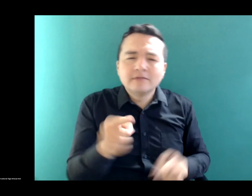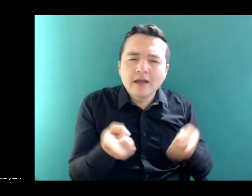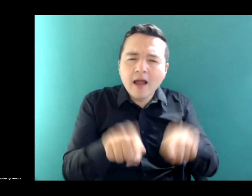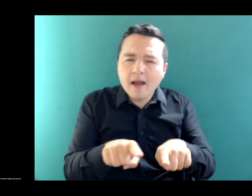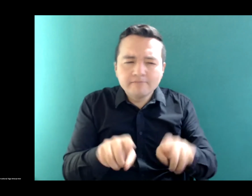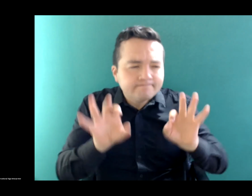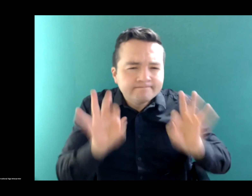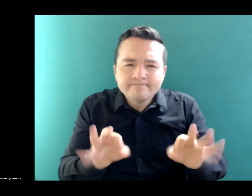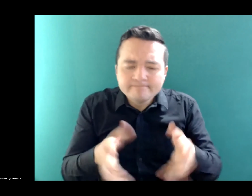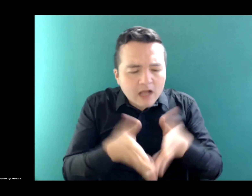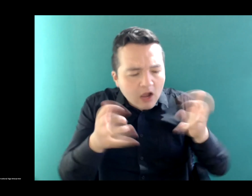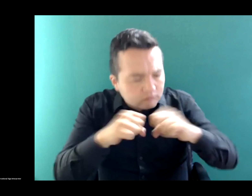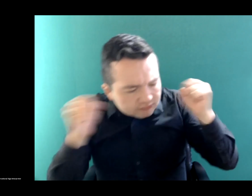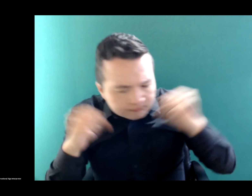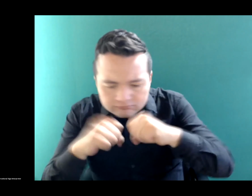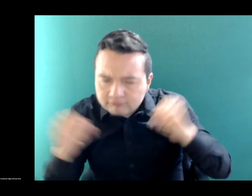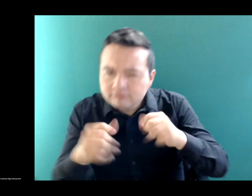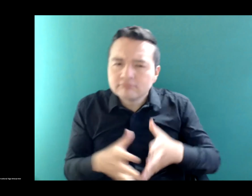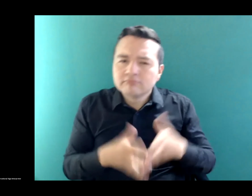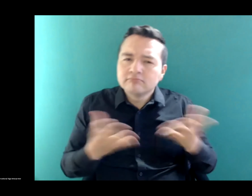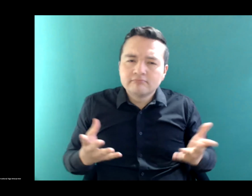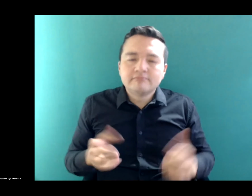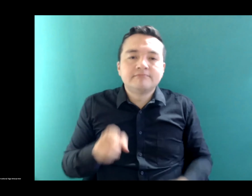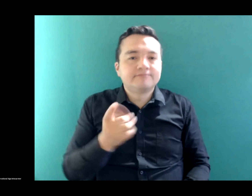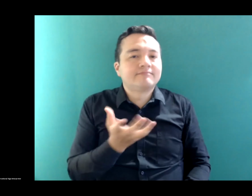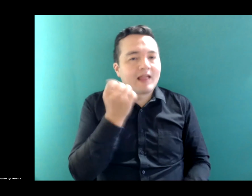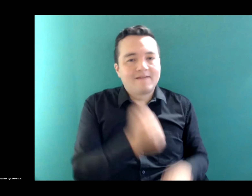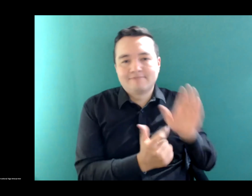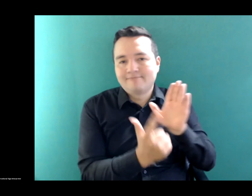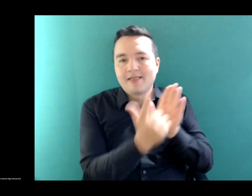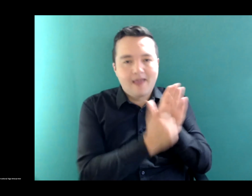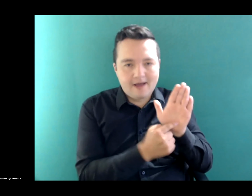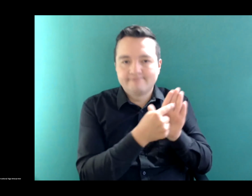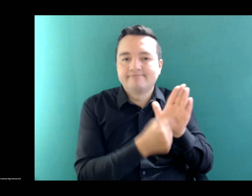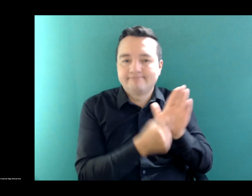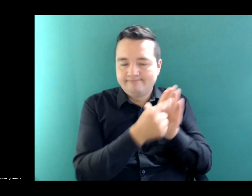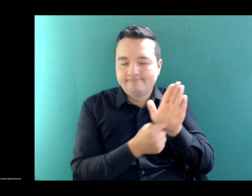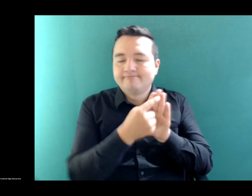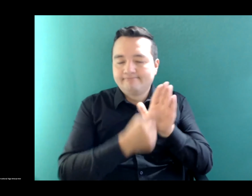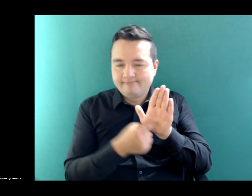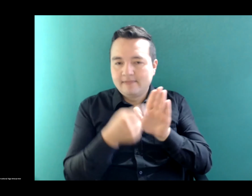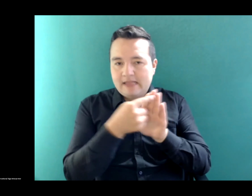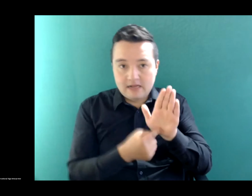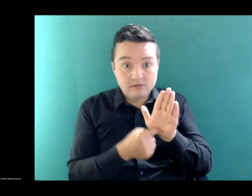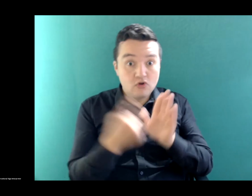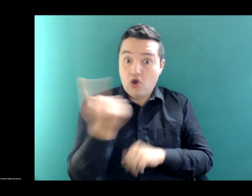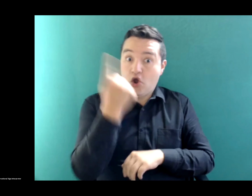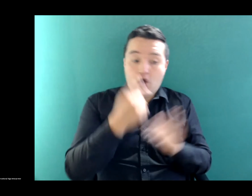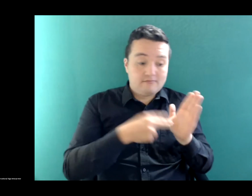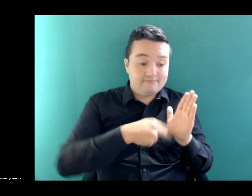Not only in technology but all segments of inclusion and accessibility.